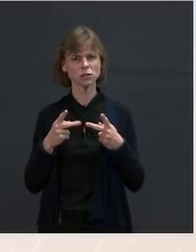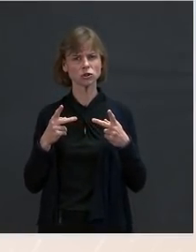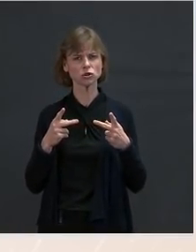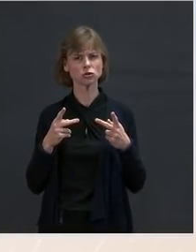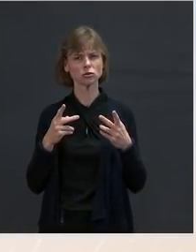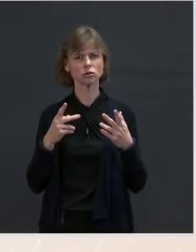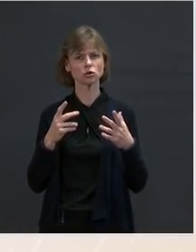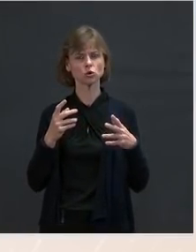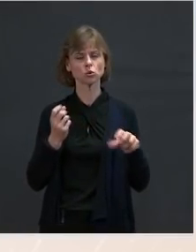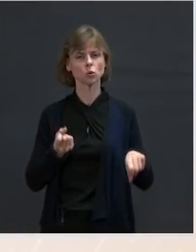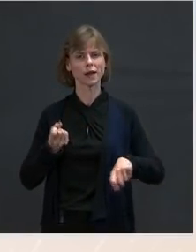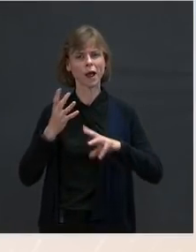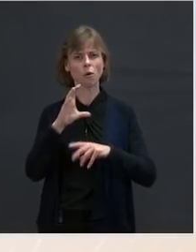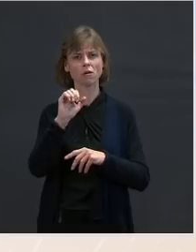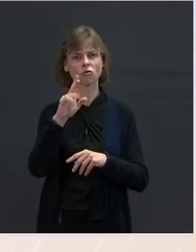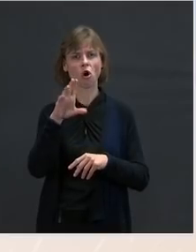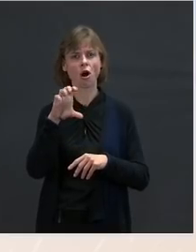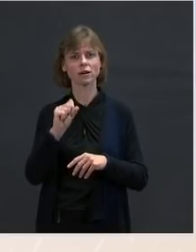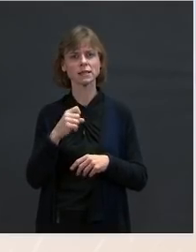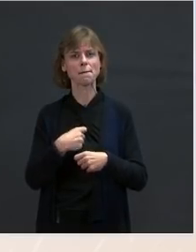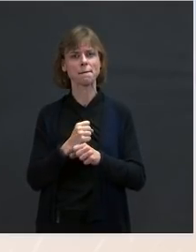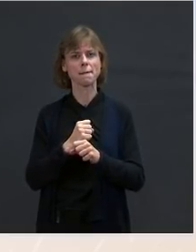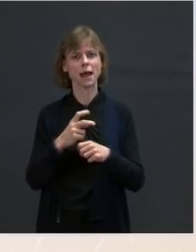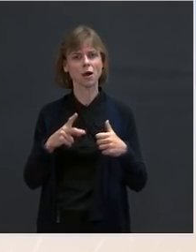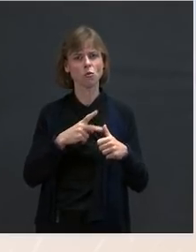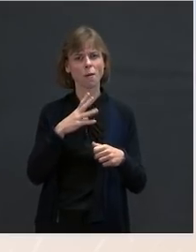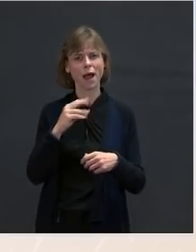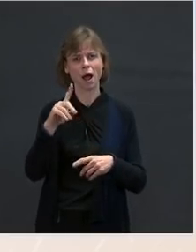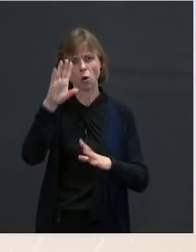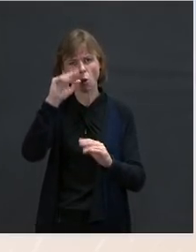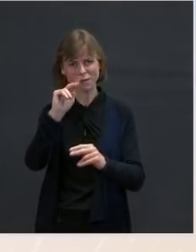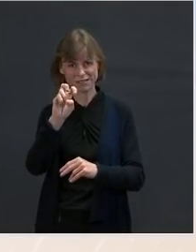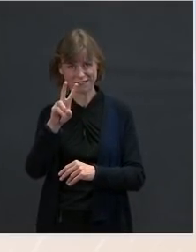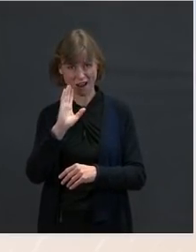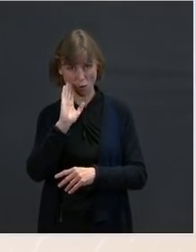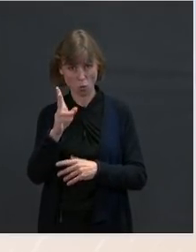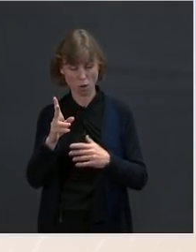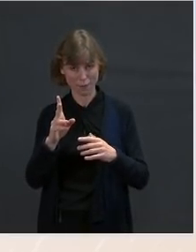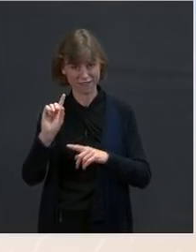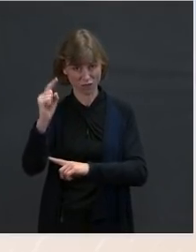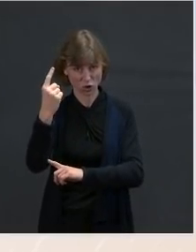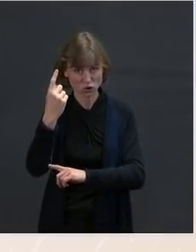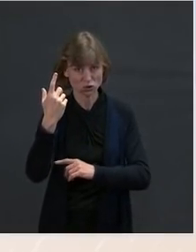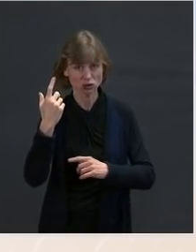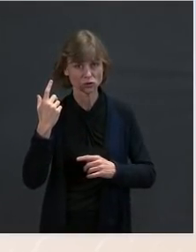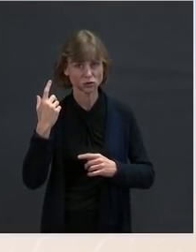and make it a primary, and there's the hope that Nevada is going to be first -- Nevada is going to be first. So could you please tell me,